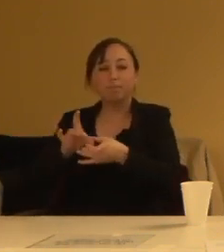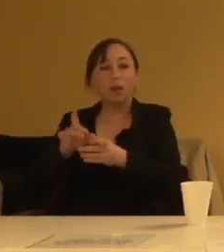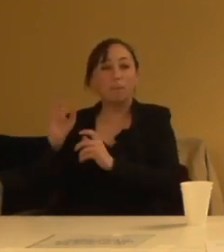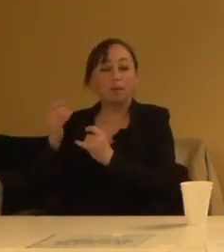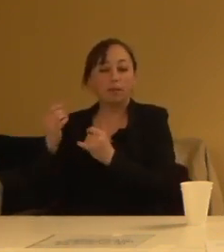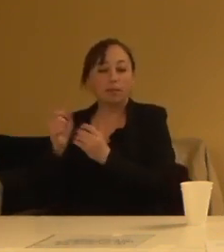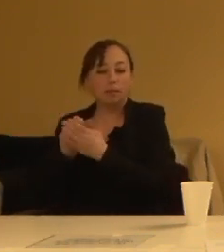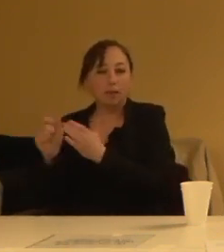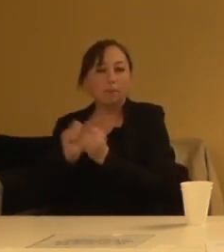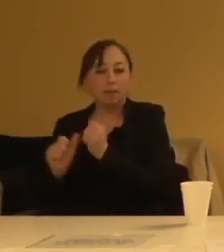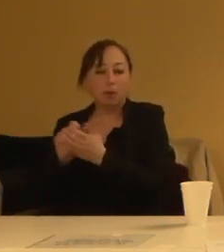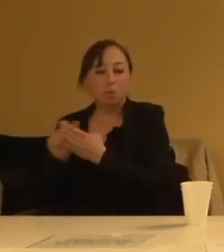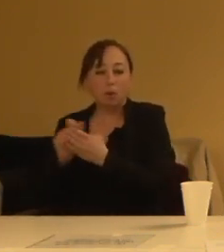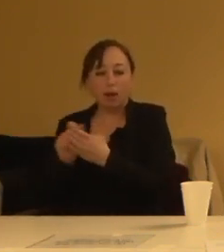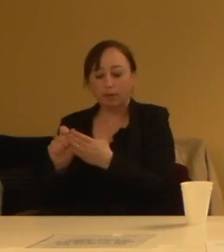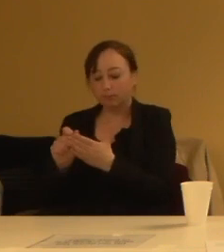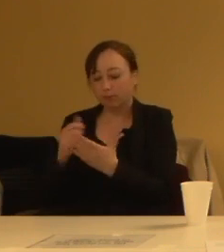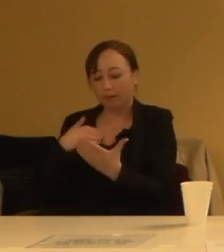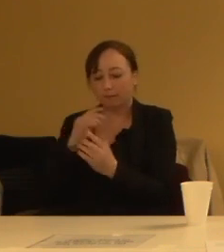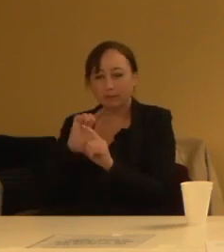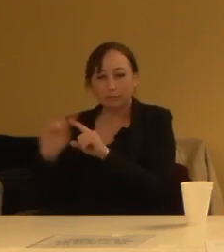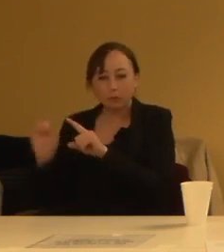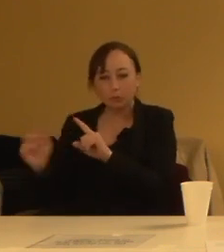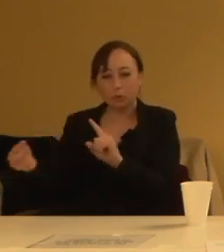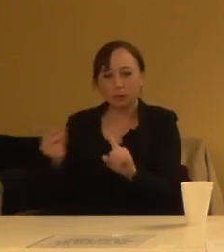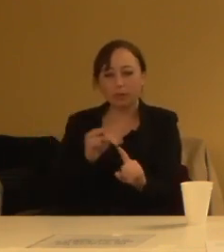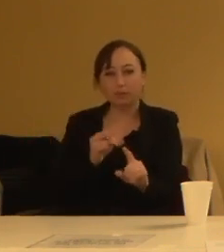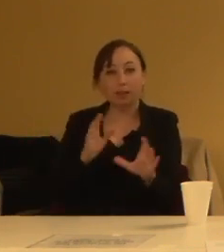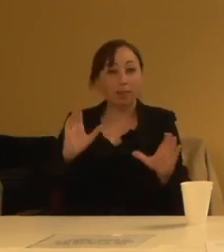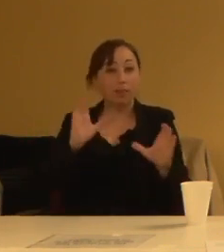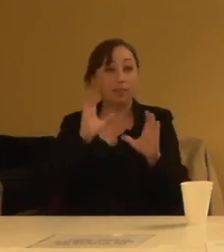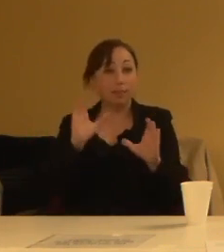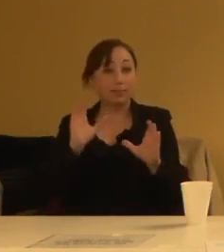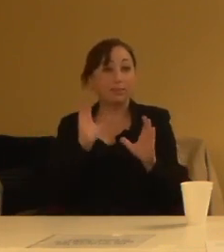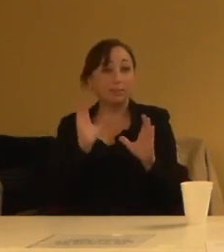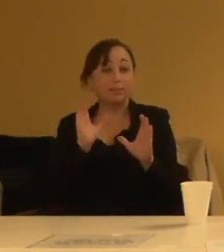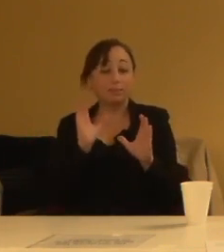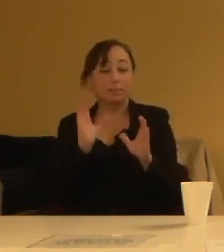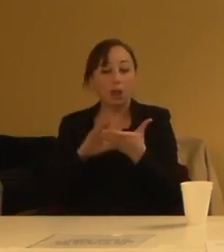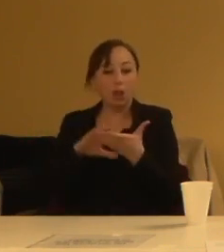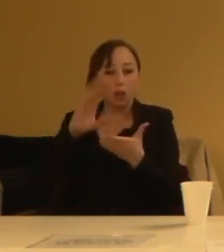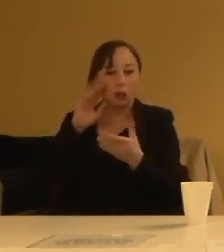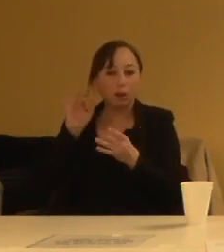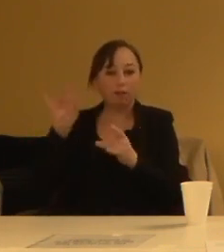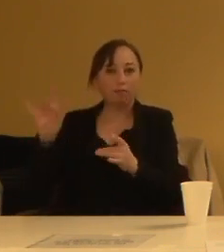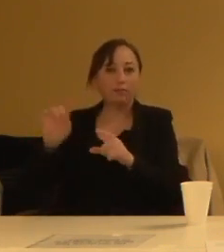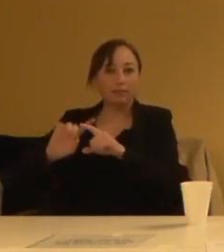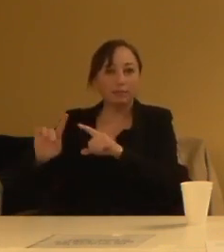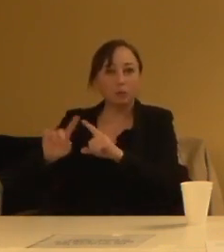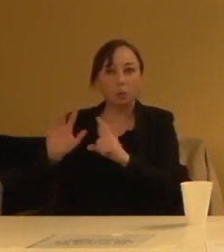and working on their work, and really being active about just listening, hearing what people are saying and learning throughout the process.